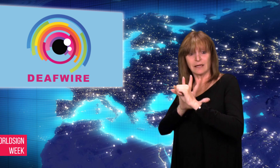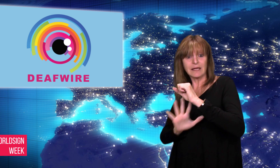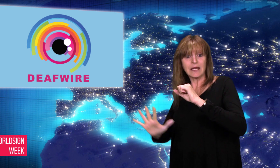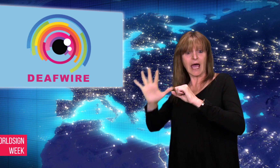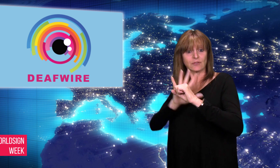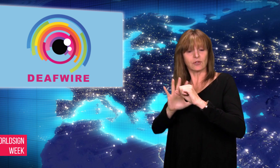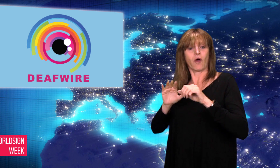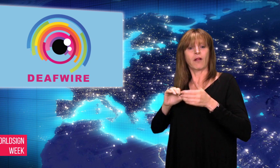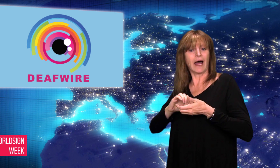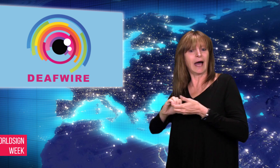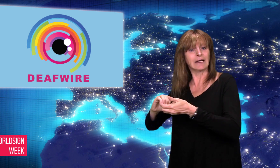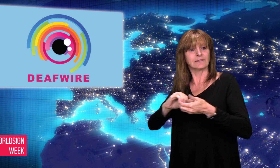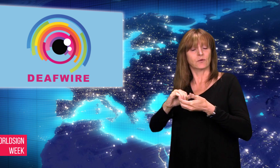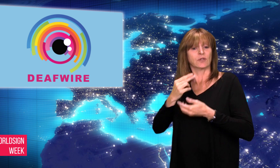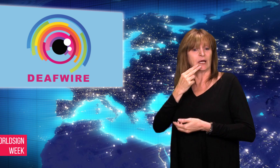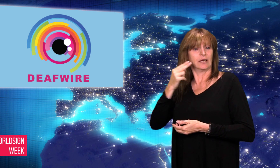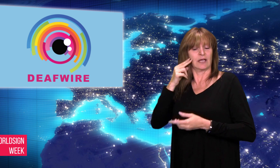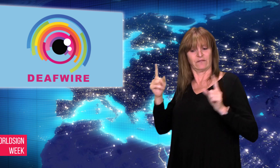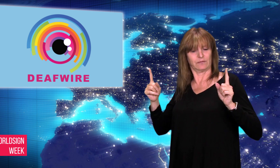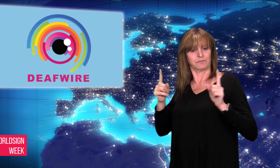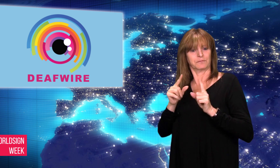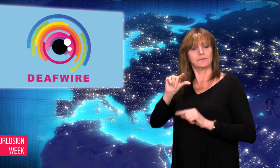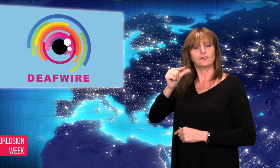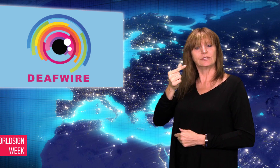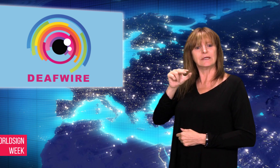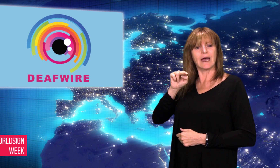reported on plans for the upcoming